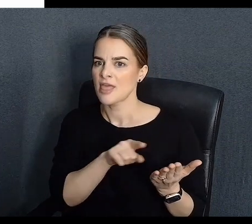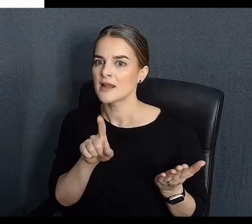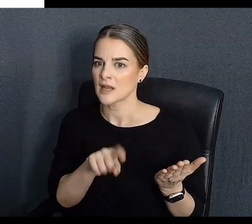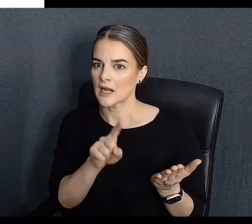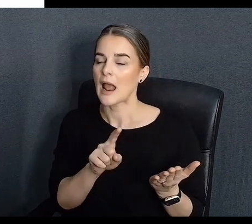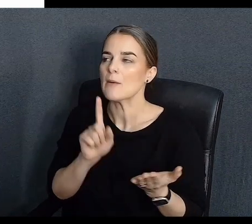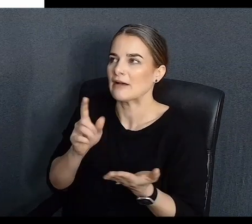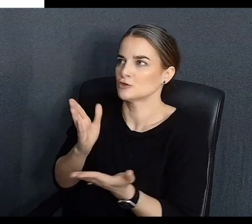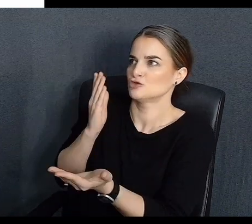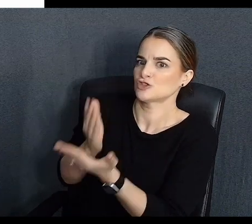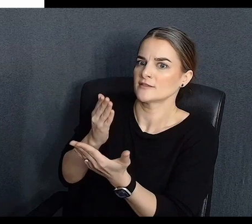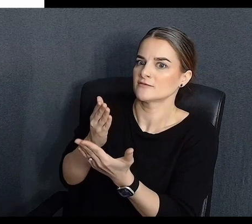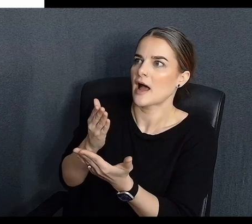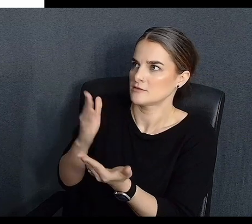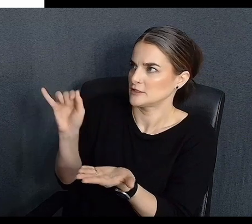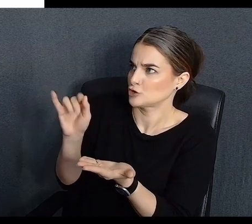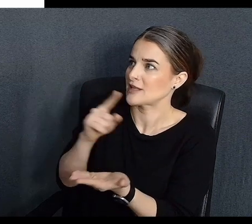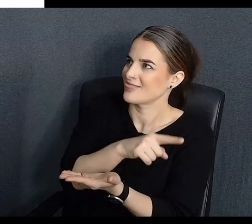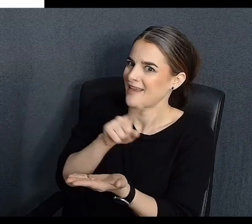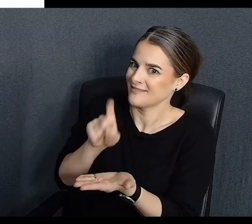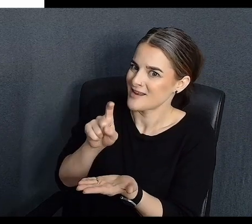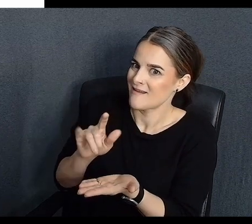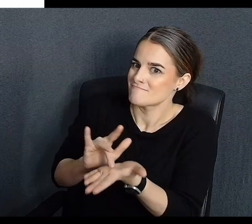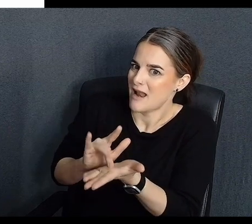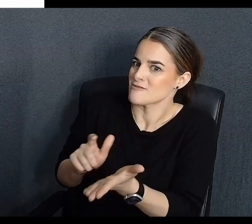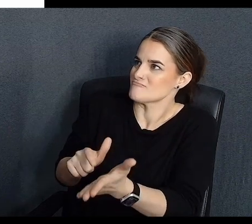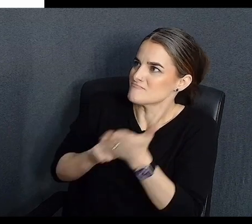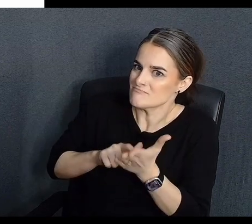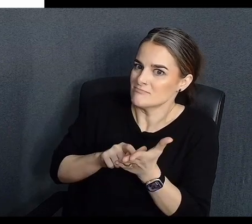why they need that and why is it medically necessary.